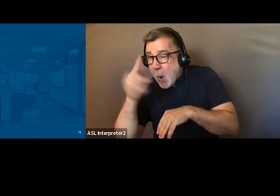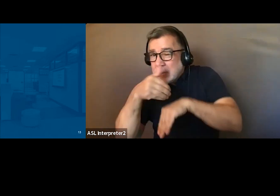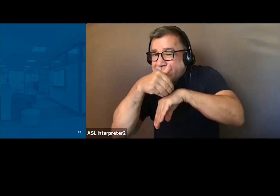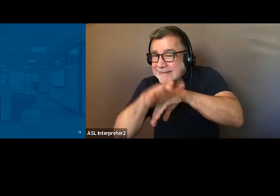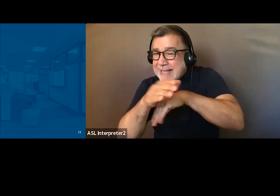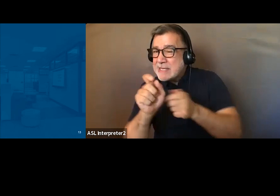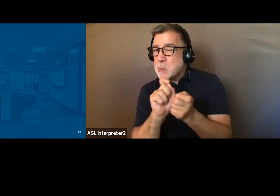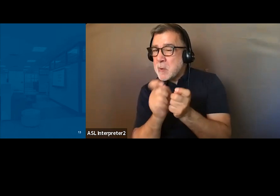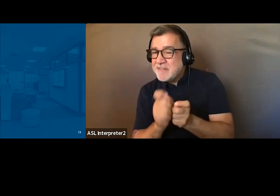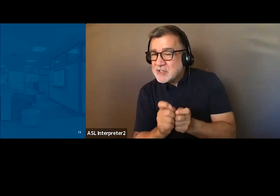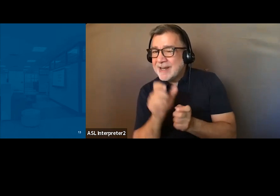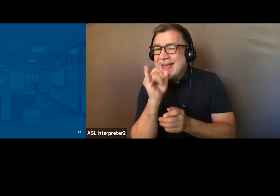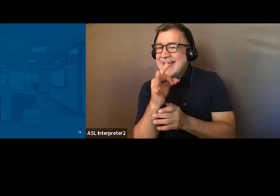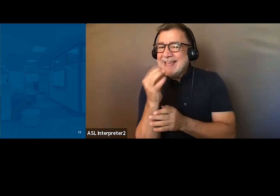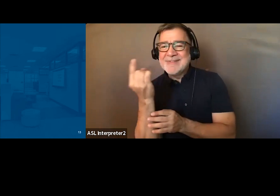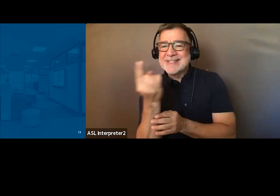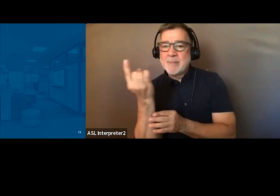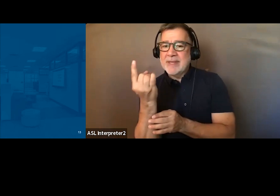or the tenant improvement allowance amounts change.